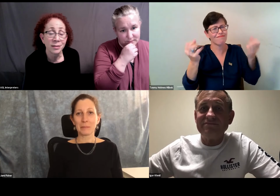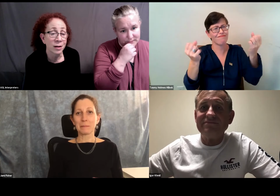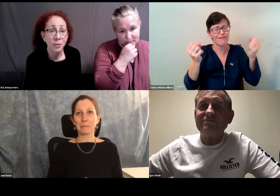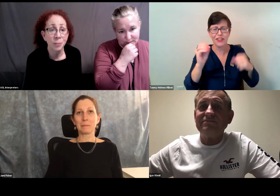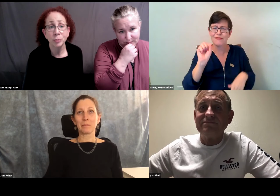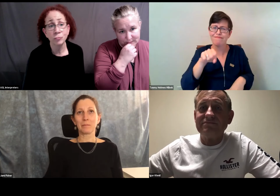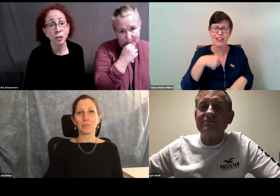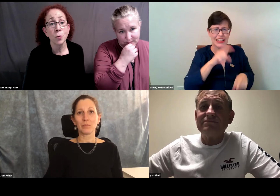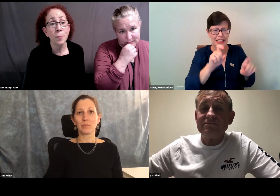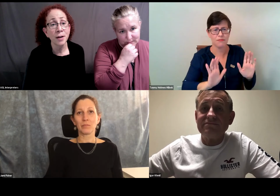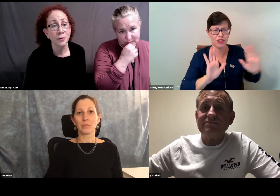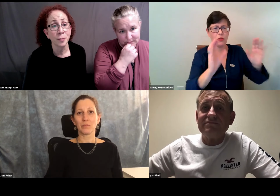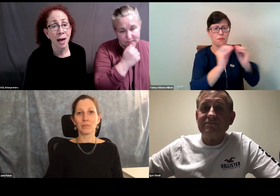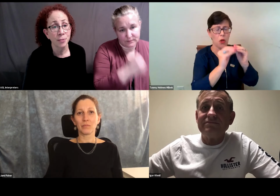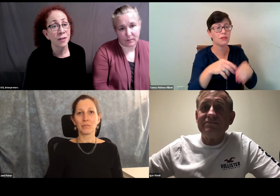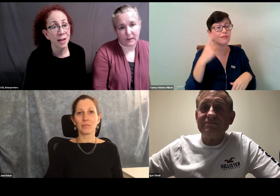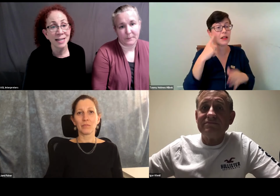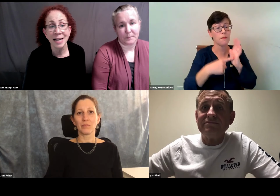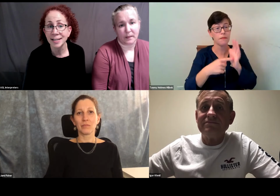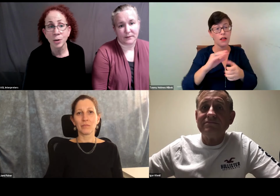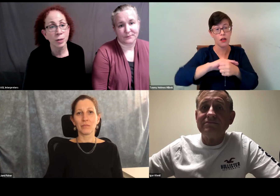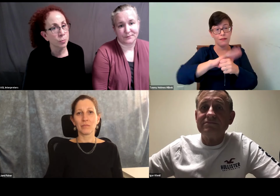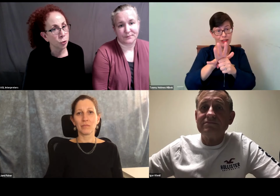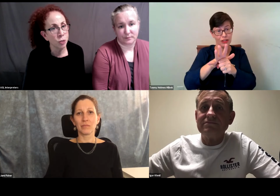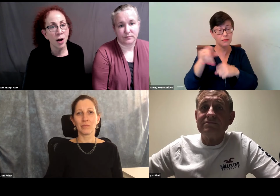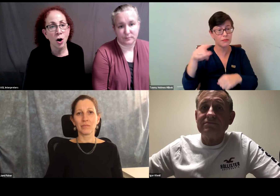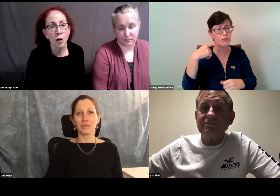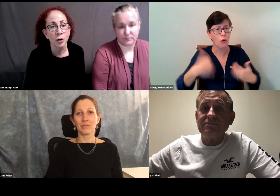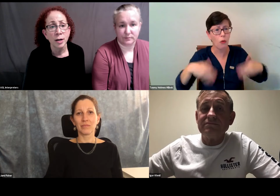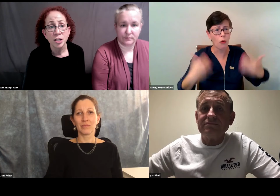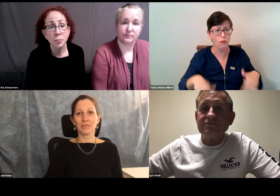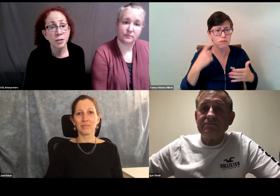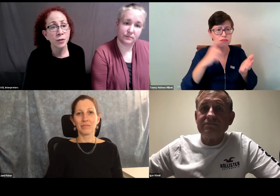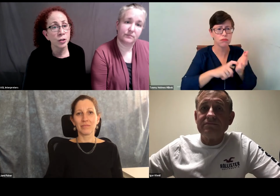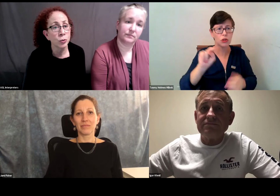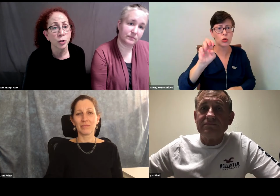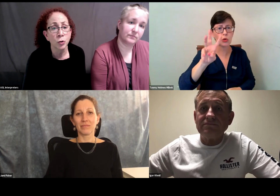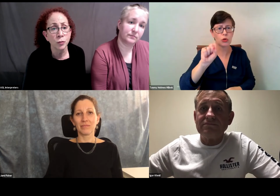Some people really don't benefit from capturing and they need asl, we need to push back harder specifically during coven.